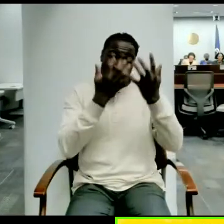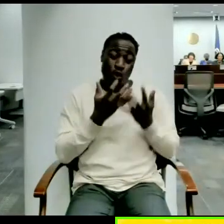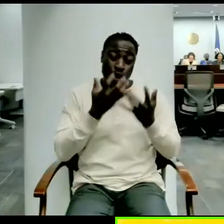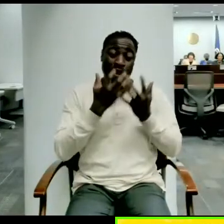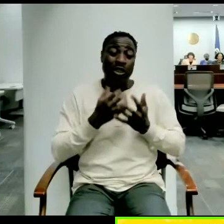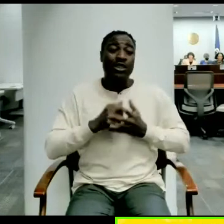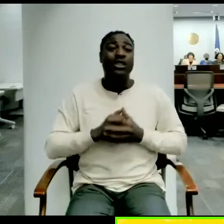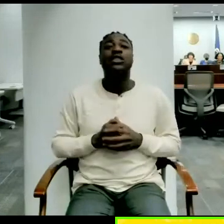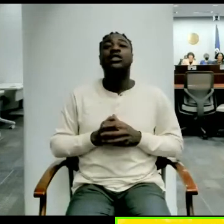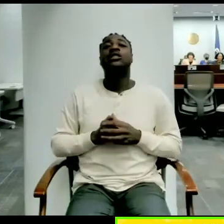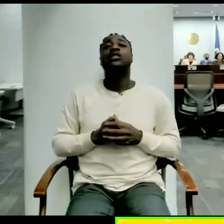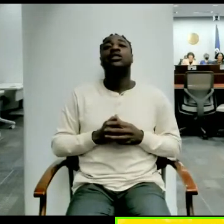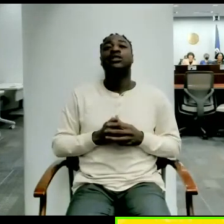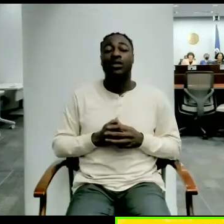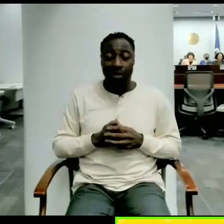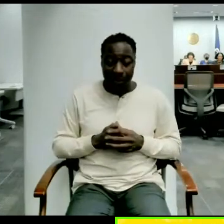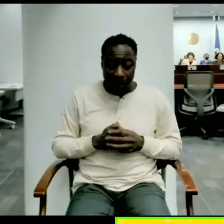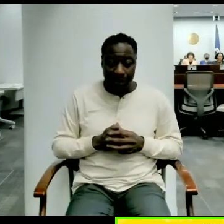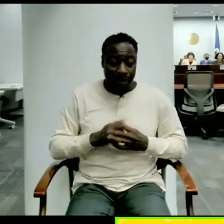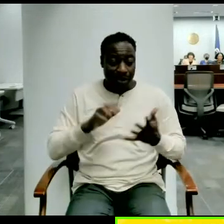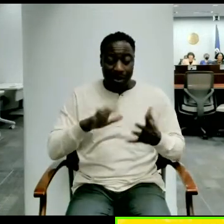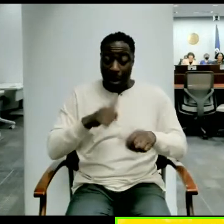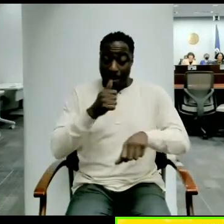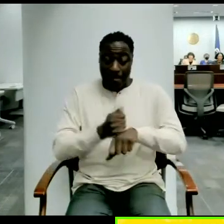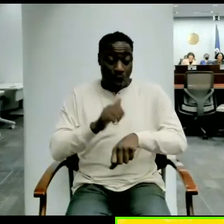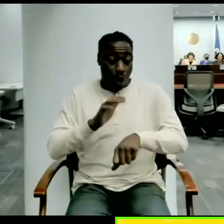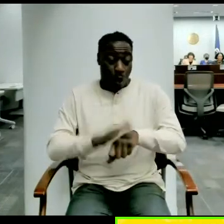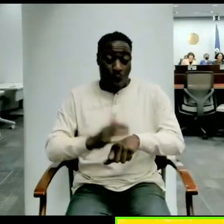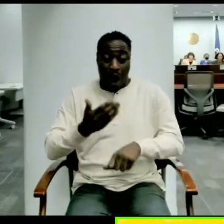this appears based on our day-to-day tap and our analysis over two years,